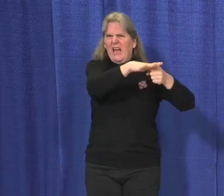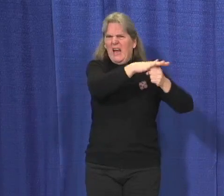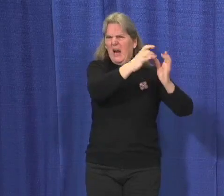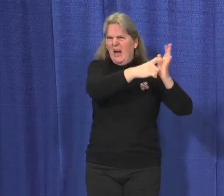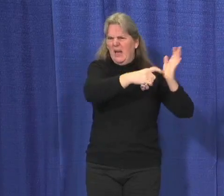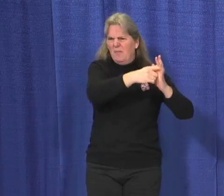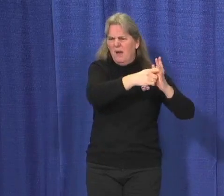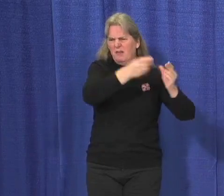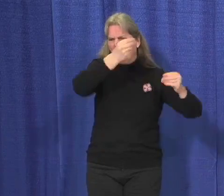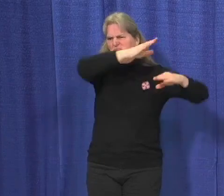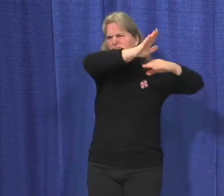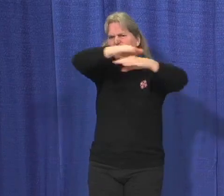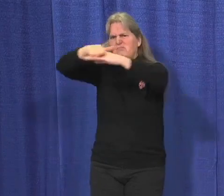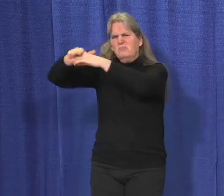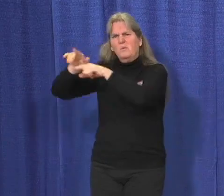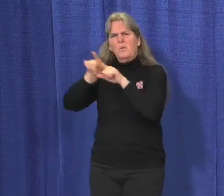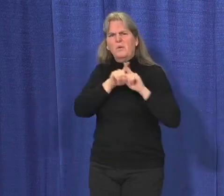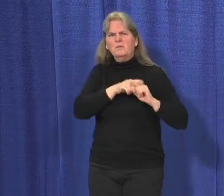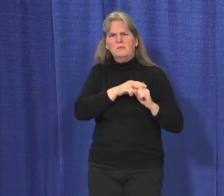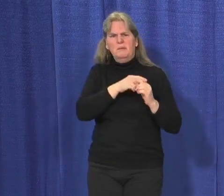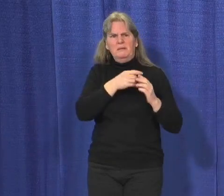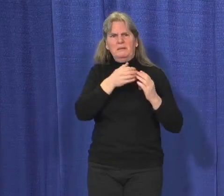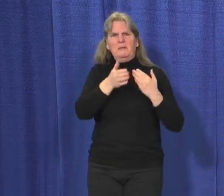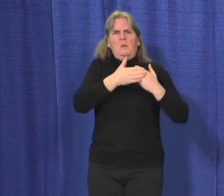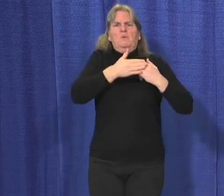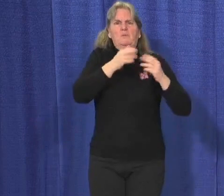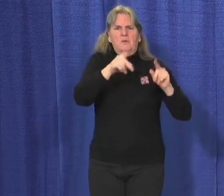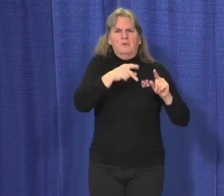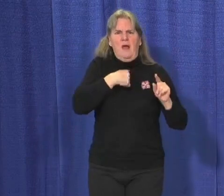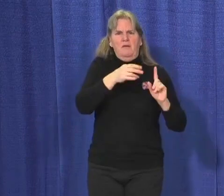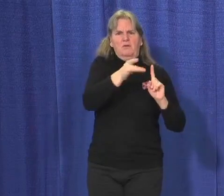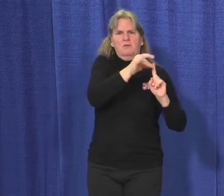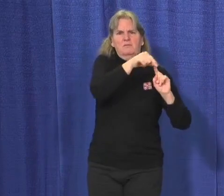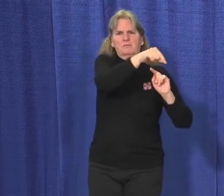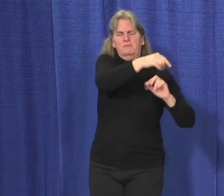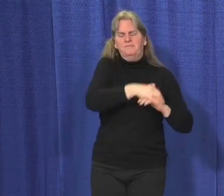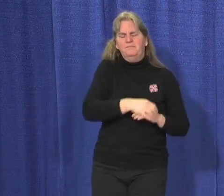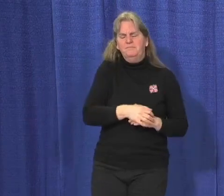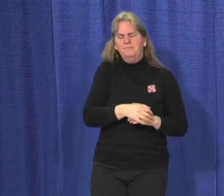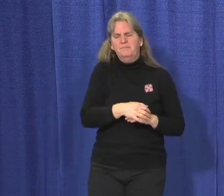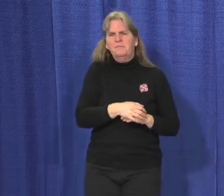that list got the information. Lastly it was important to let